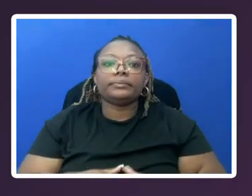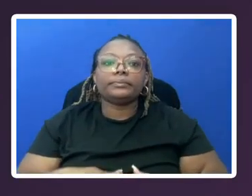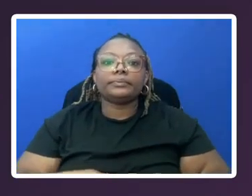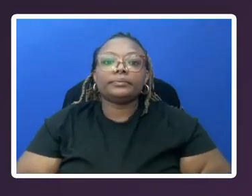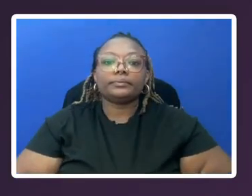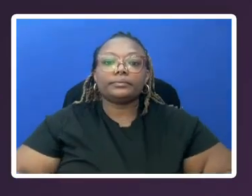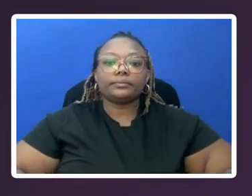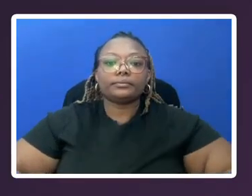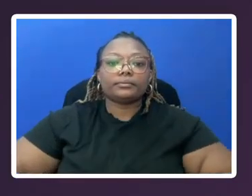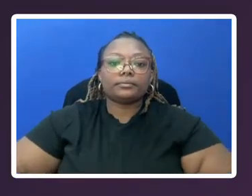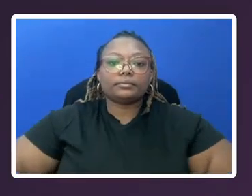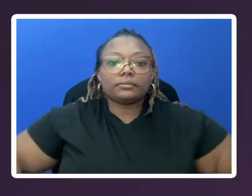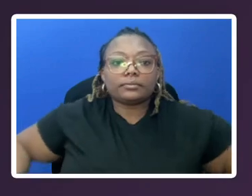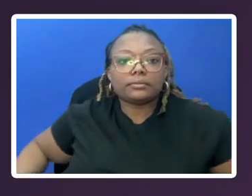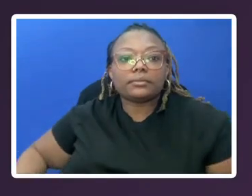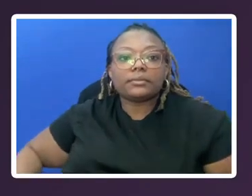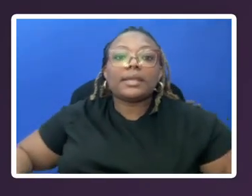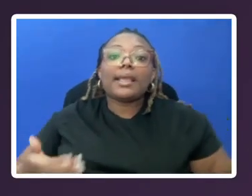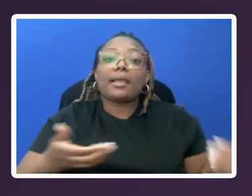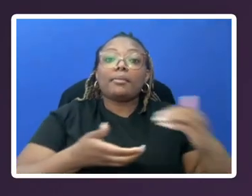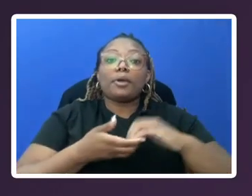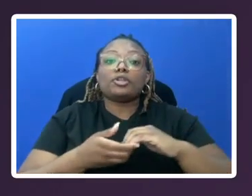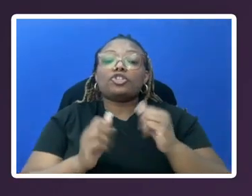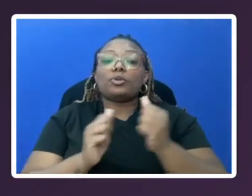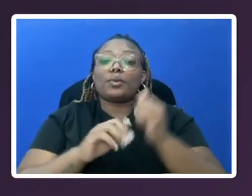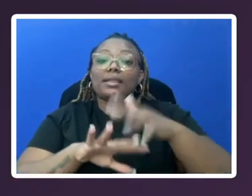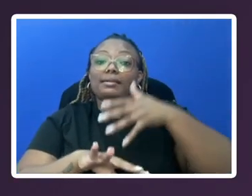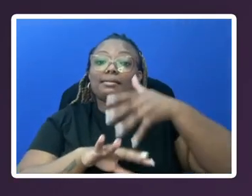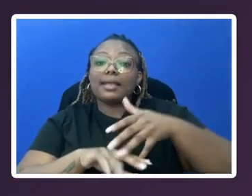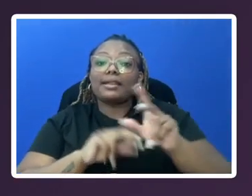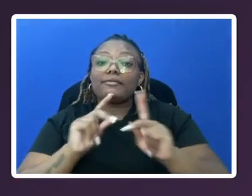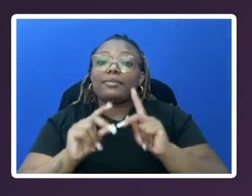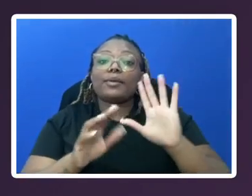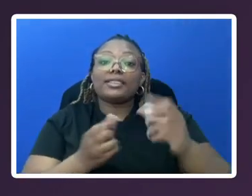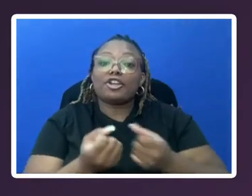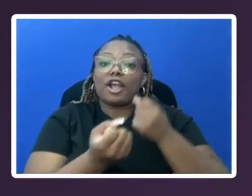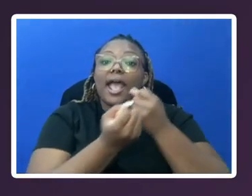with Native peoples and their allies, the National Museum of American Indian fosters